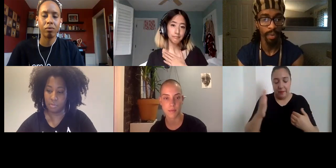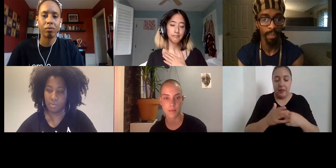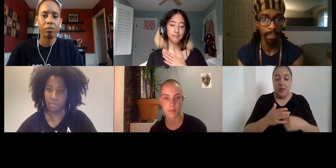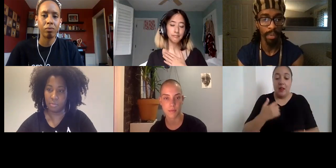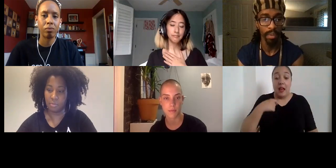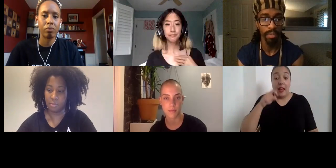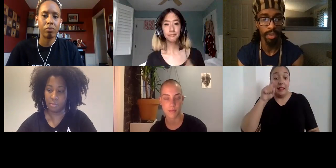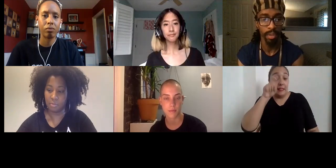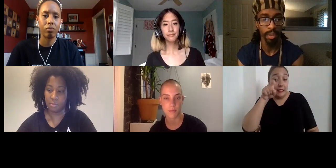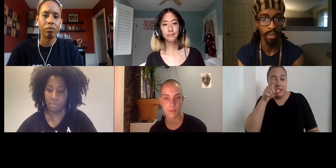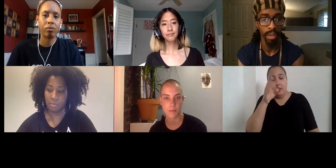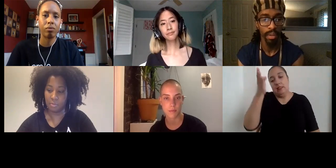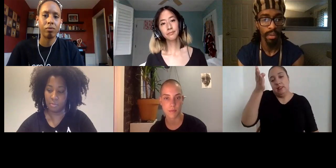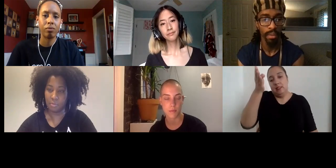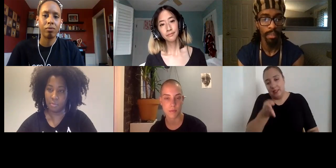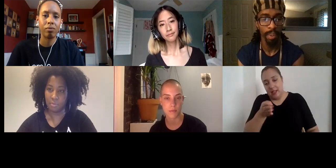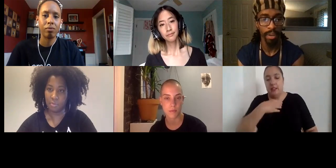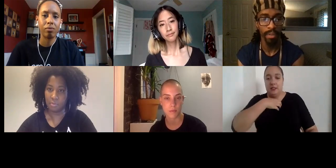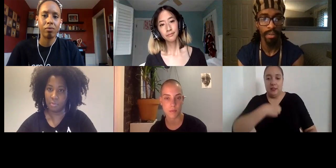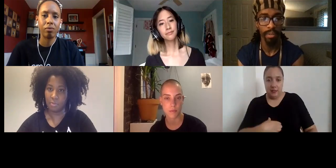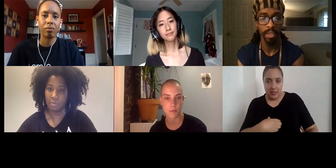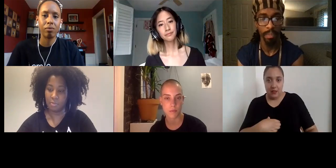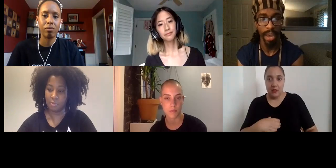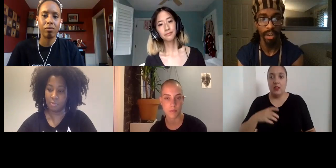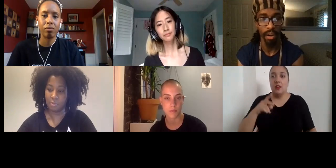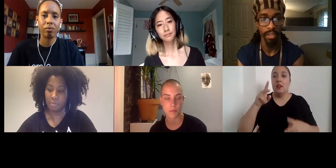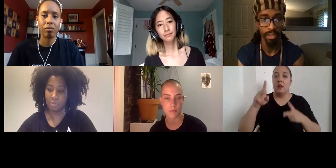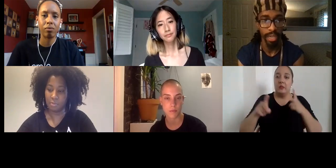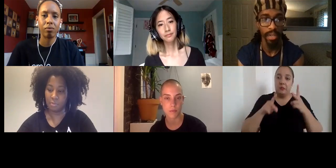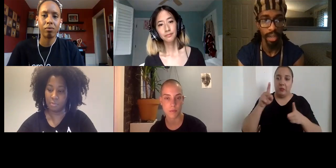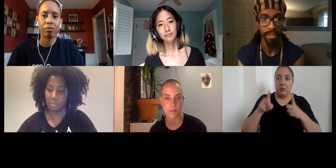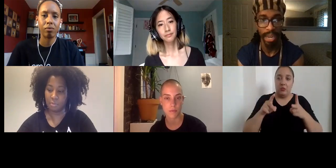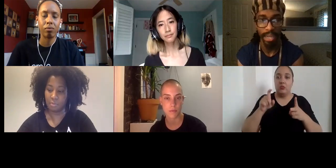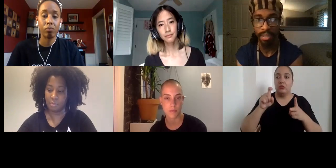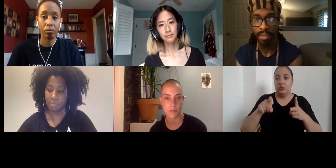people to put respect on street and club dance.